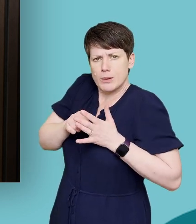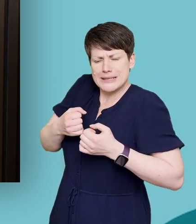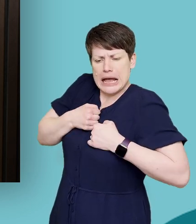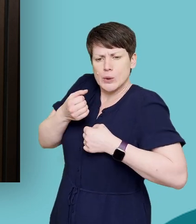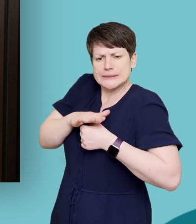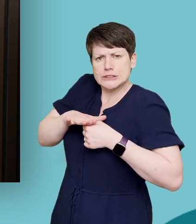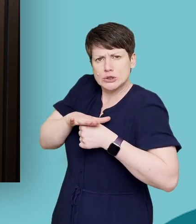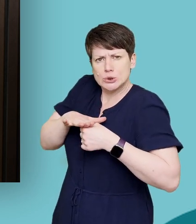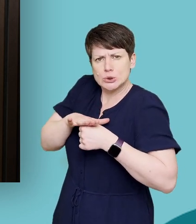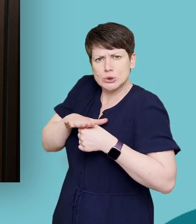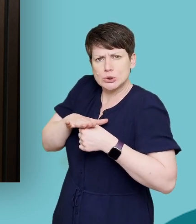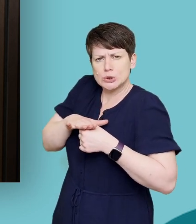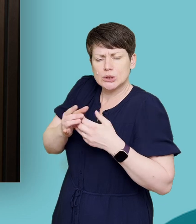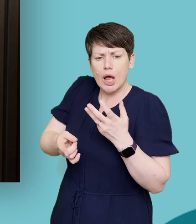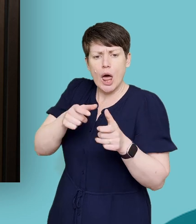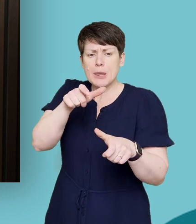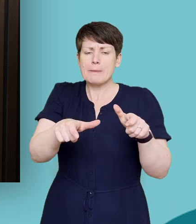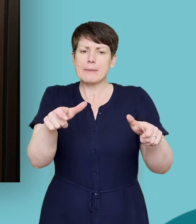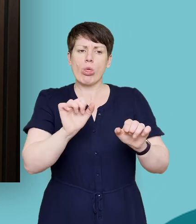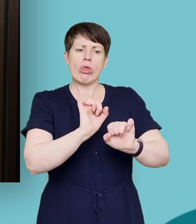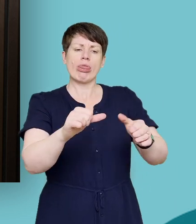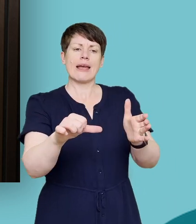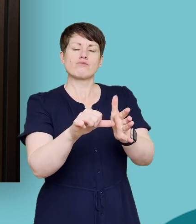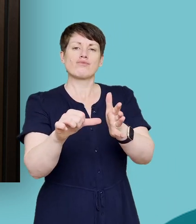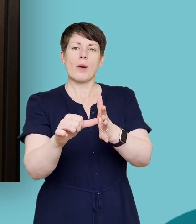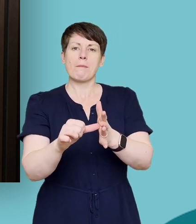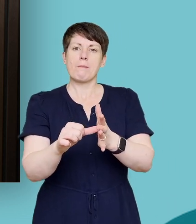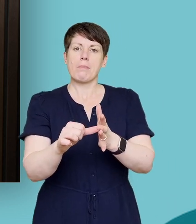and you are not aware of the problems that are around the world.